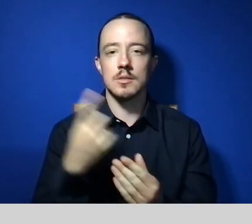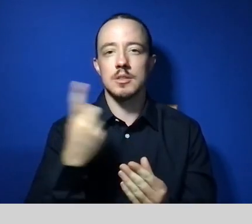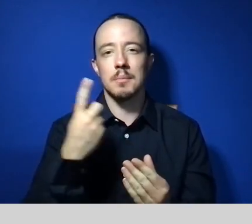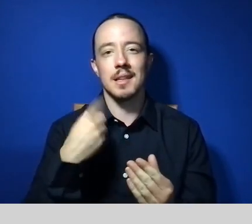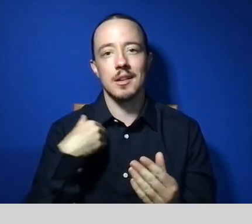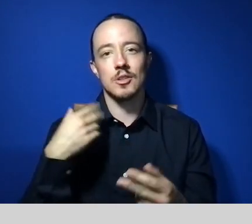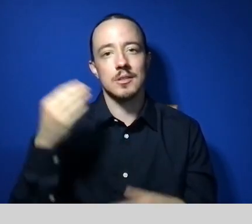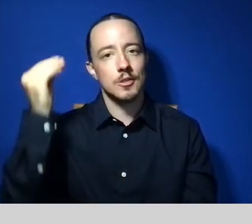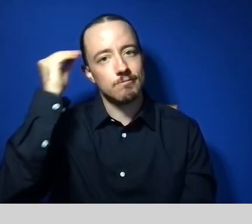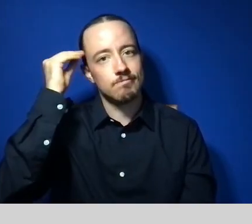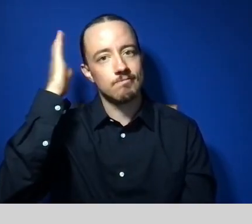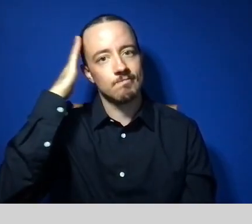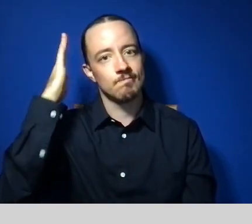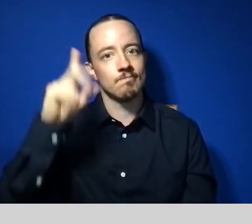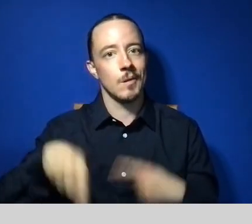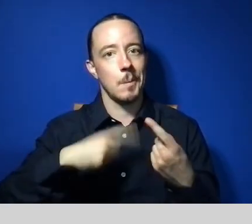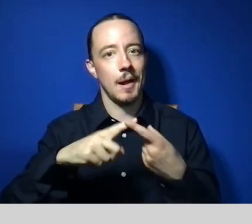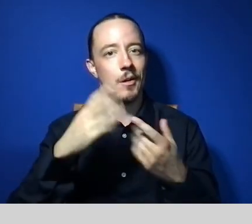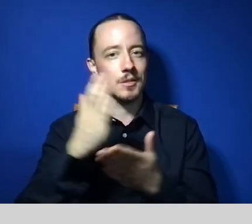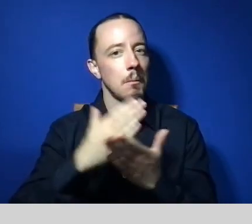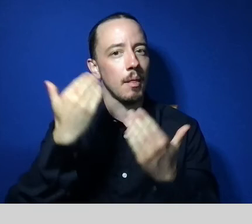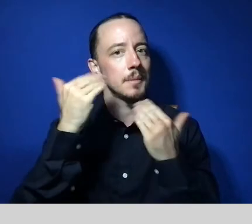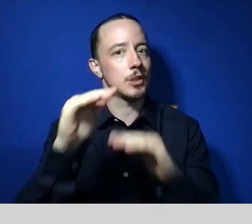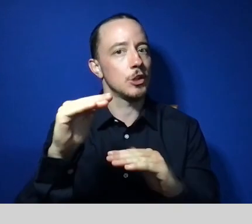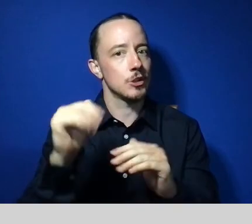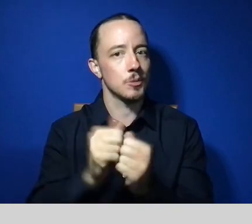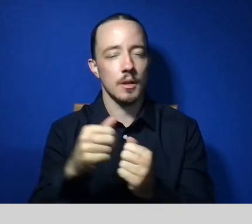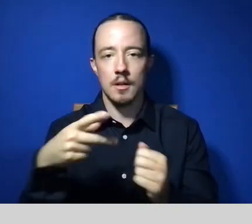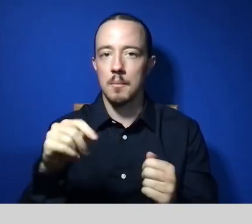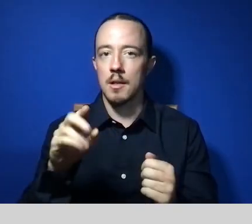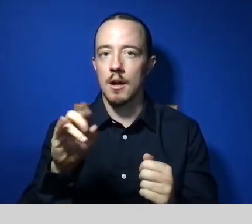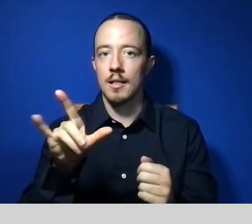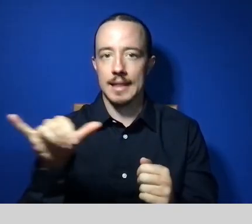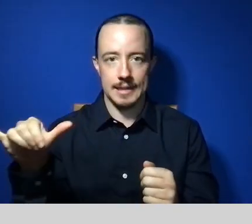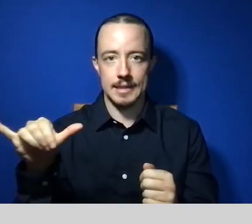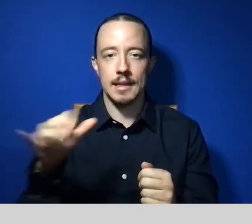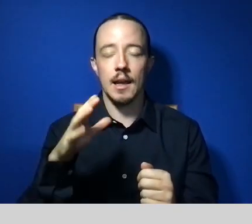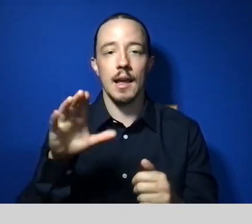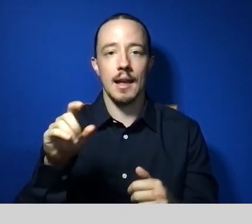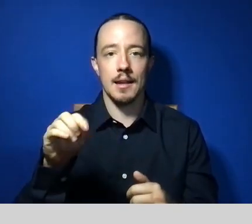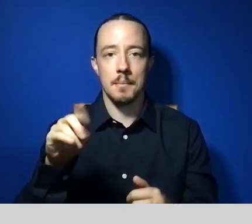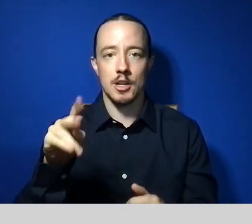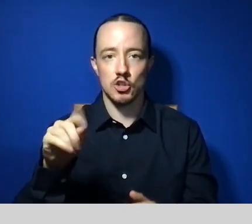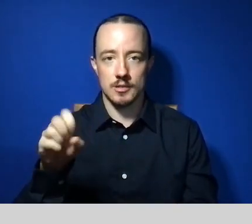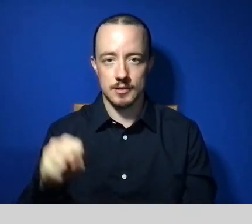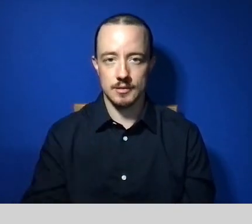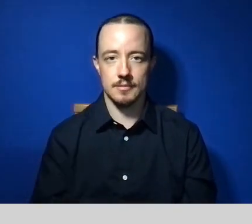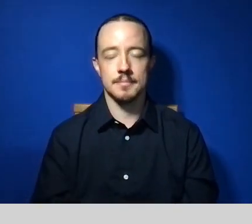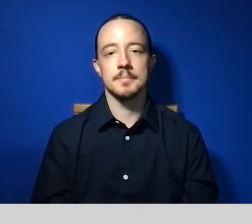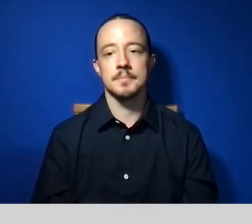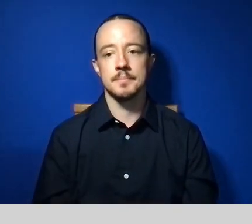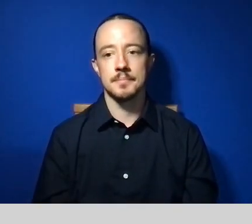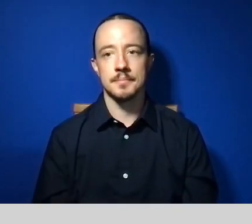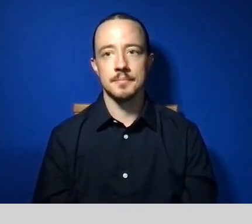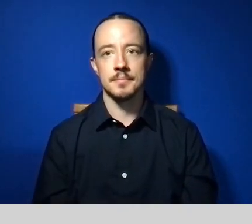So that's just something to keep in mind about the limitations of animations right now.